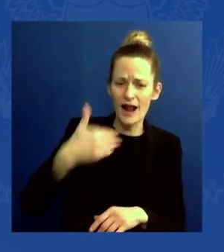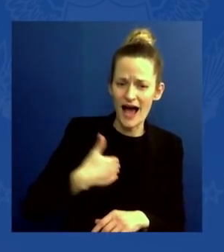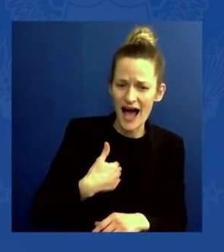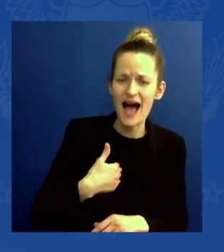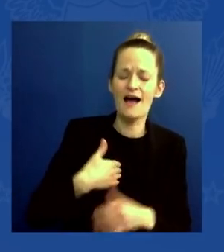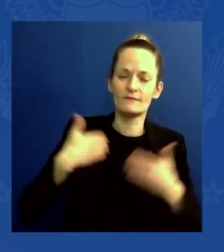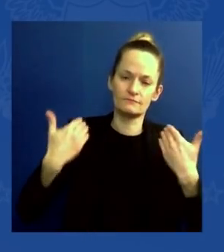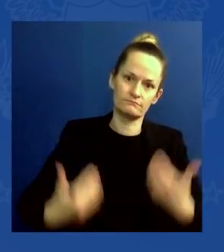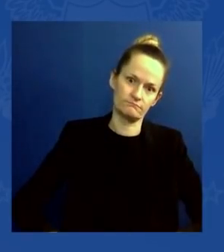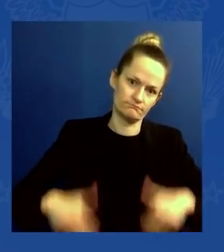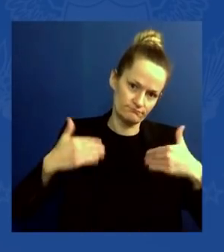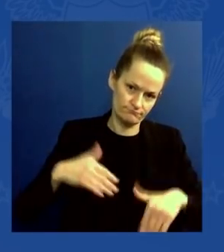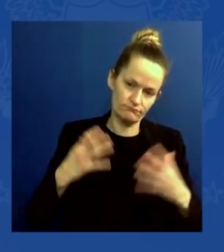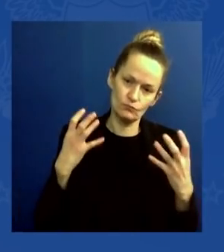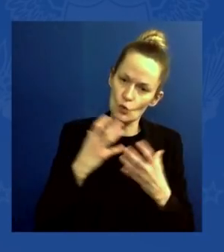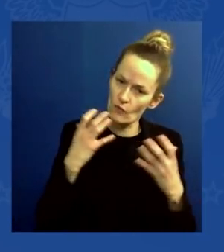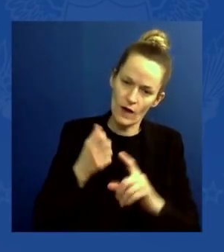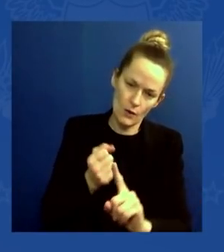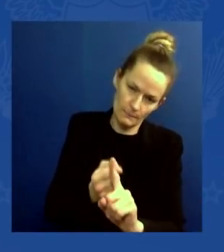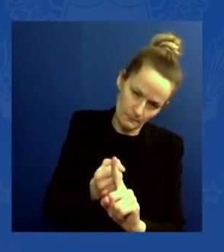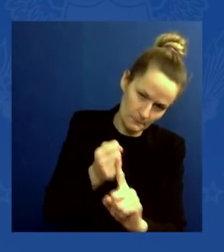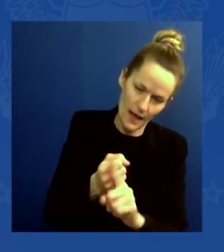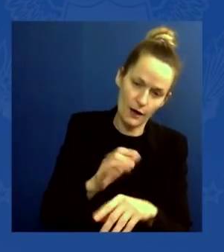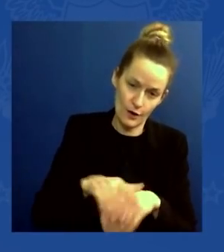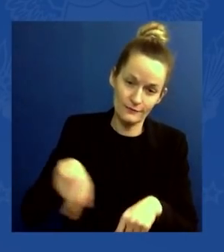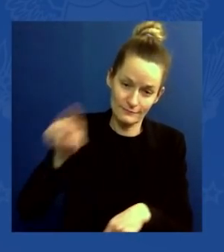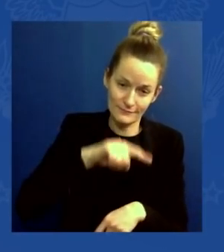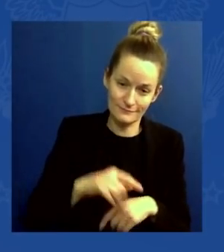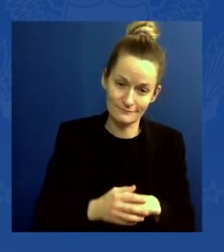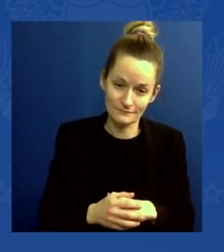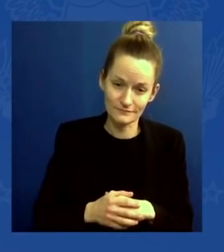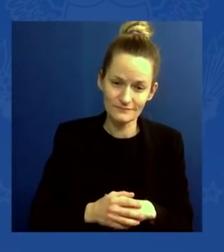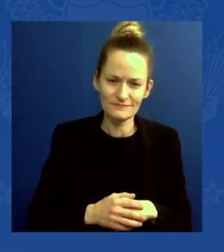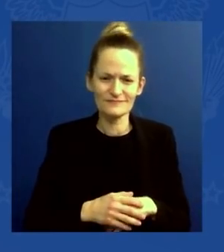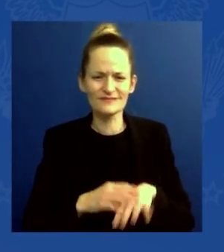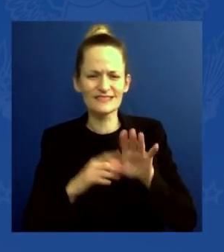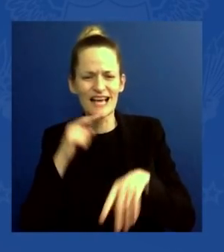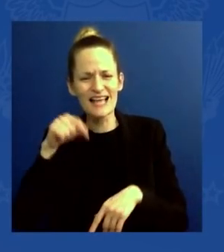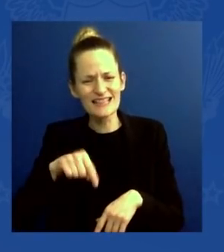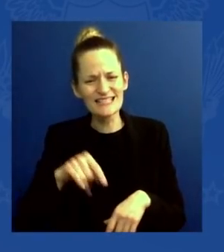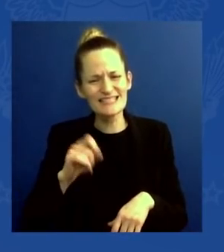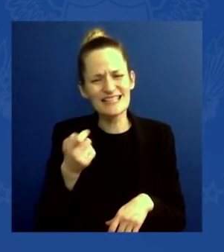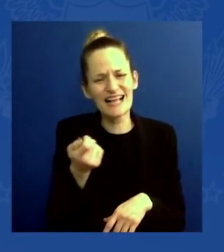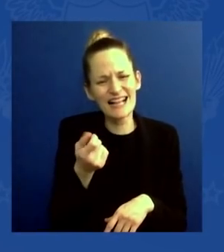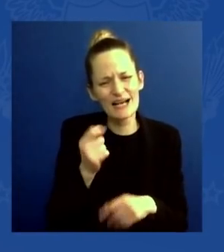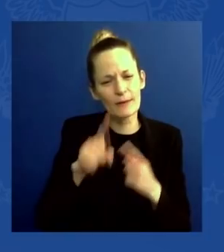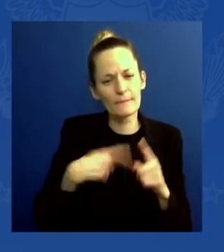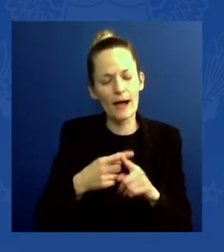And a lot of this has to do with this lady right here, the Vice President. It's not -- I didn't -- it's not all me. I feel --